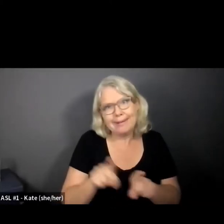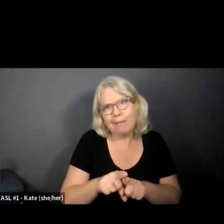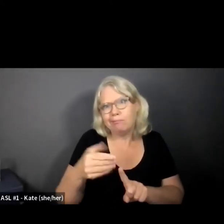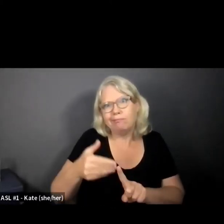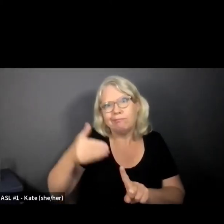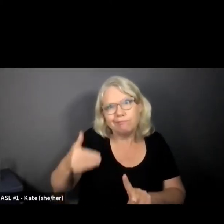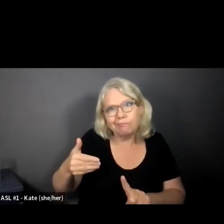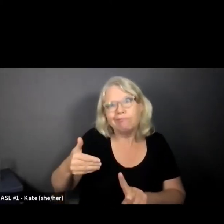A LOSS.